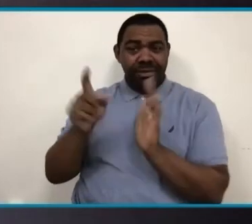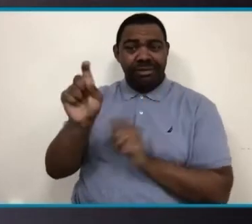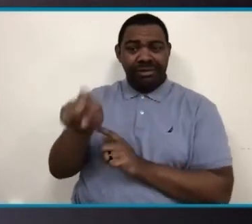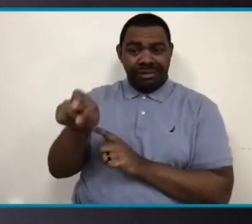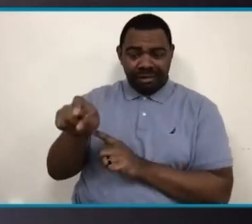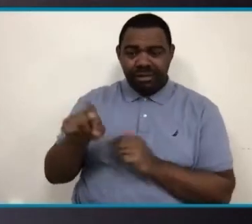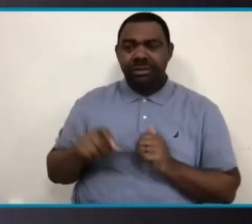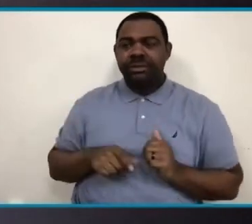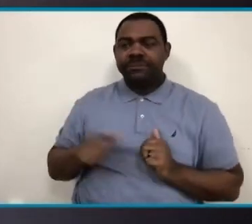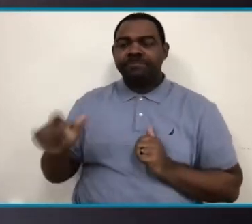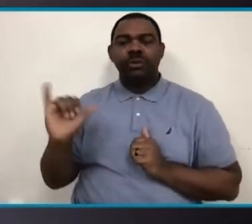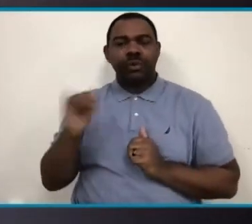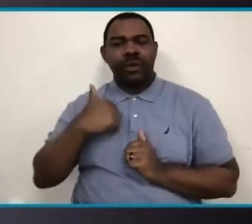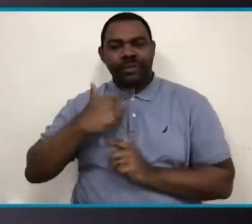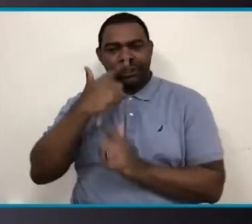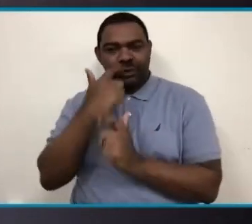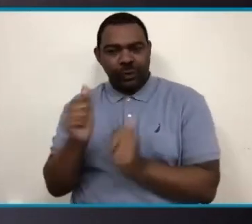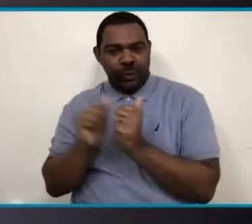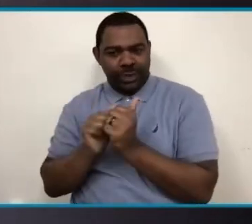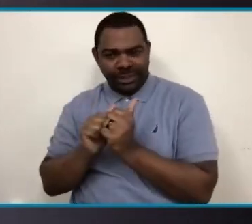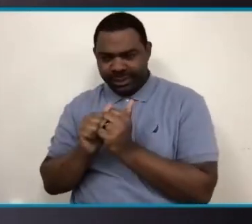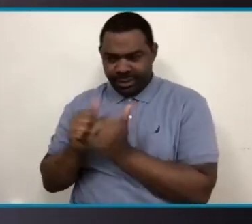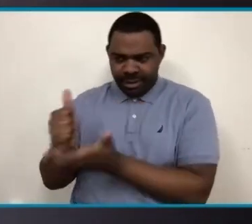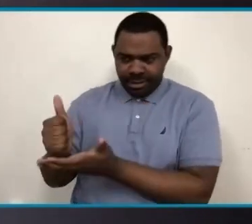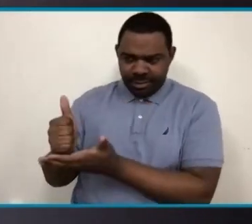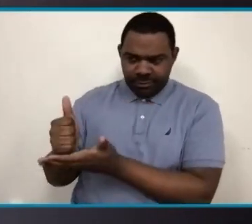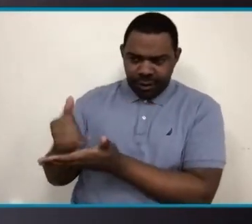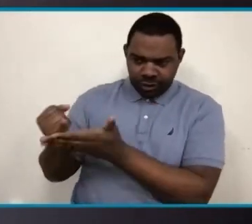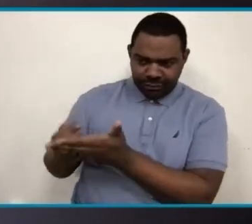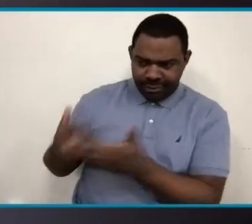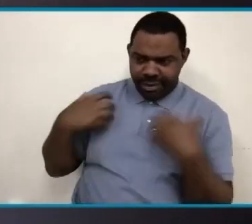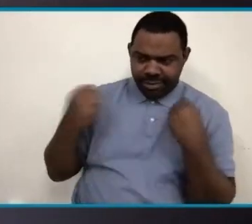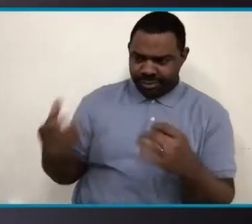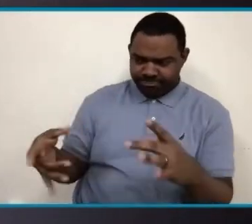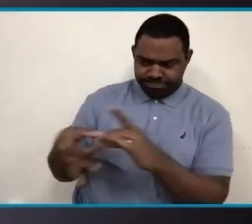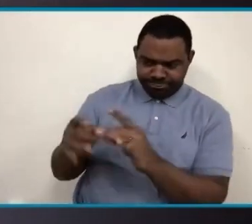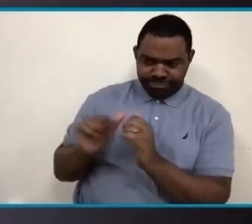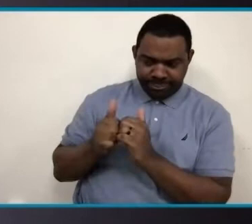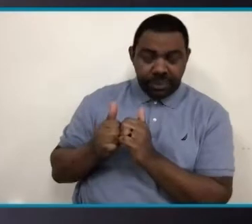So when we saw the announcement for this funding from Creative Forces Network, we felt that